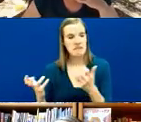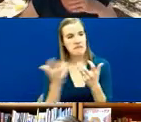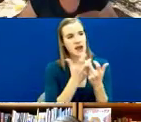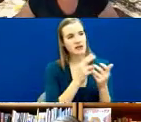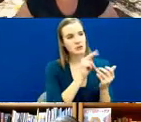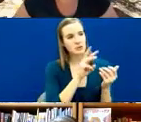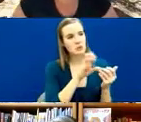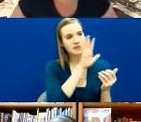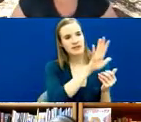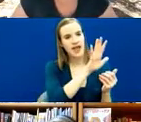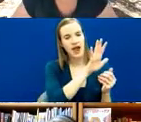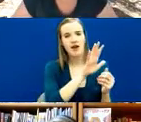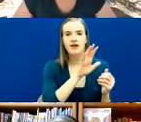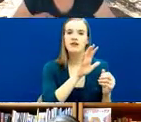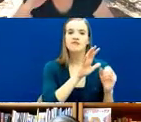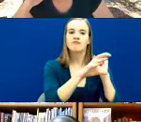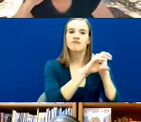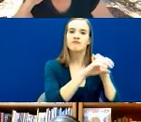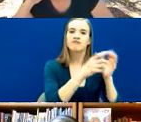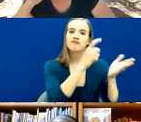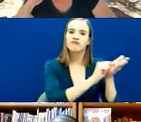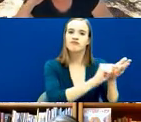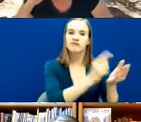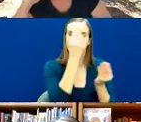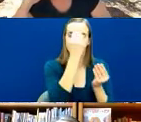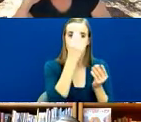with Justin Dart. And it's a very iconic photo that was in newspapers and stuff.